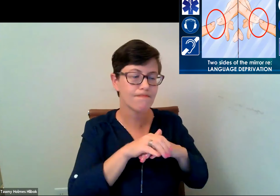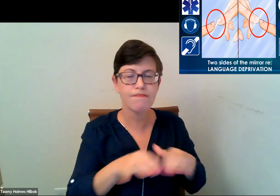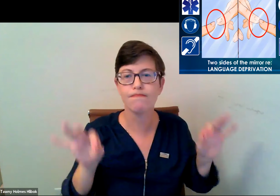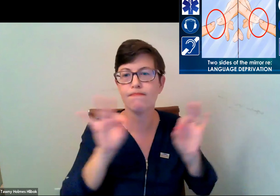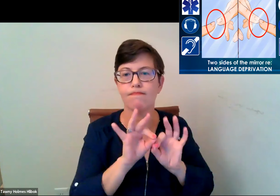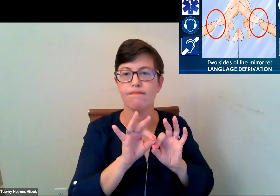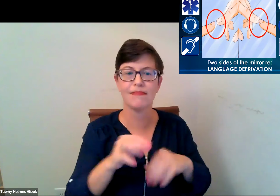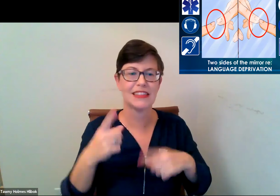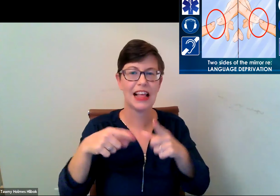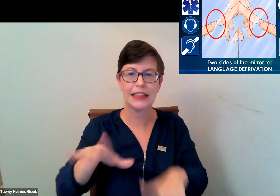And implicit bias.